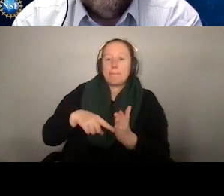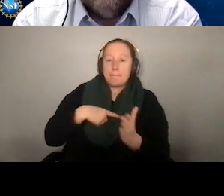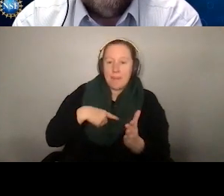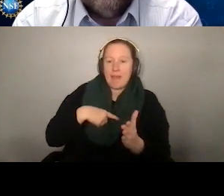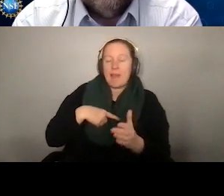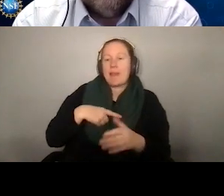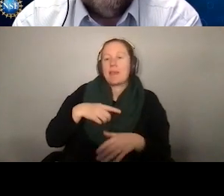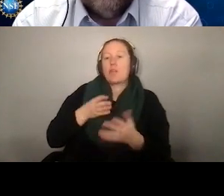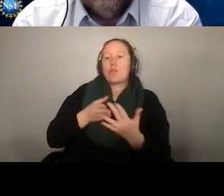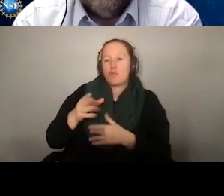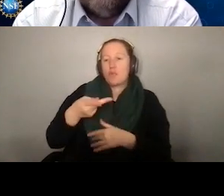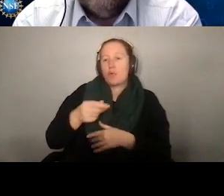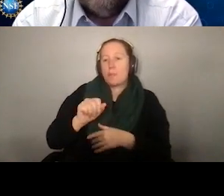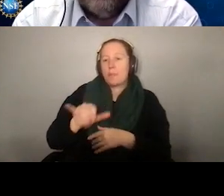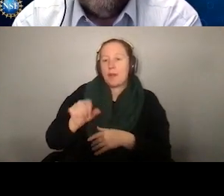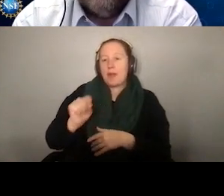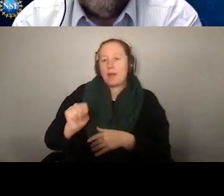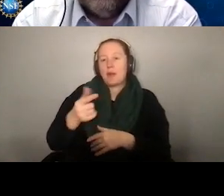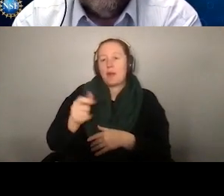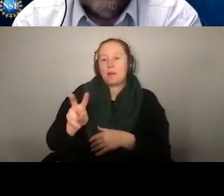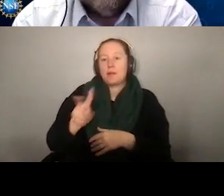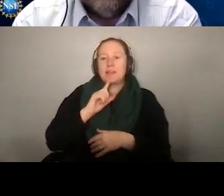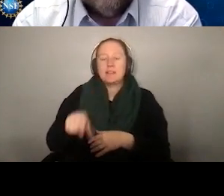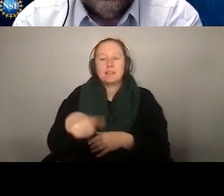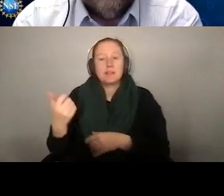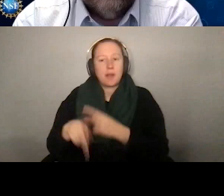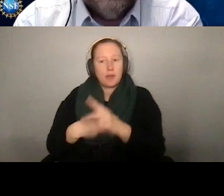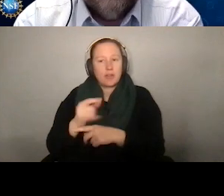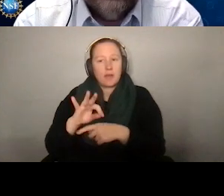is strongly preferred because it is another form of an electronic method.